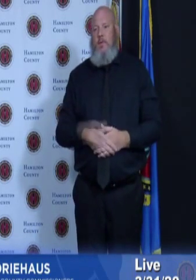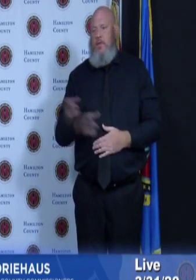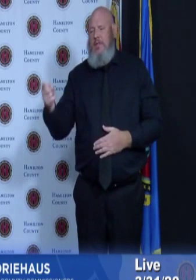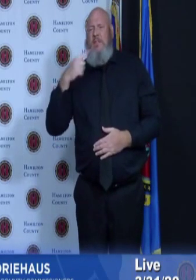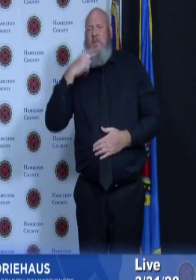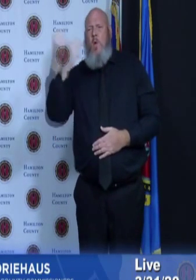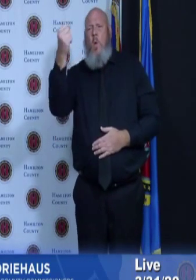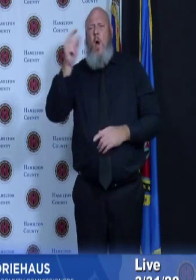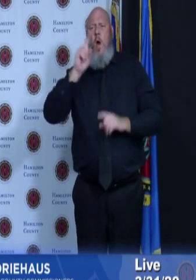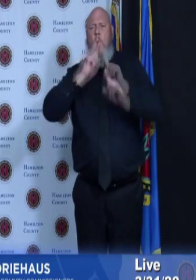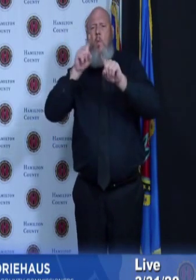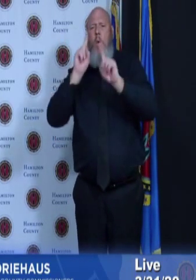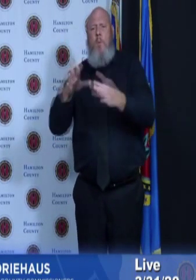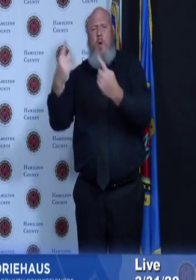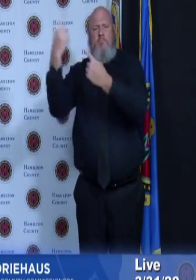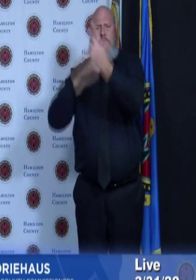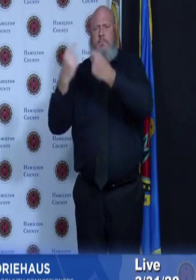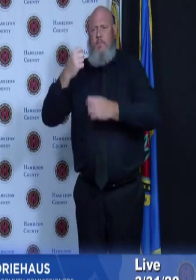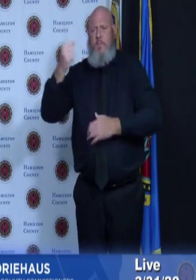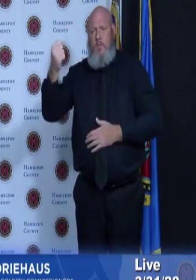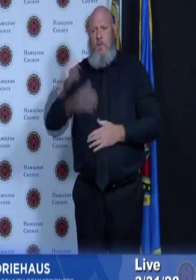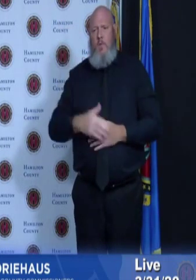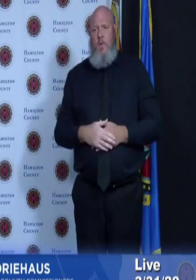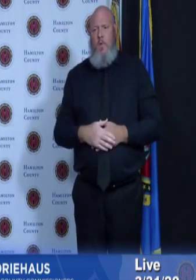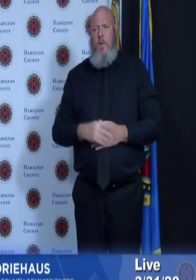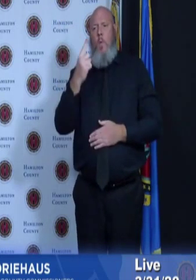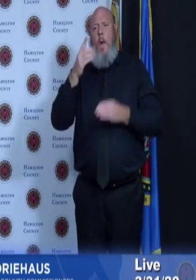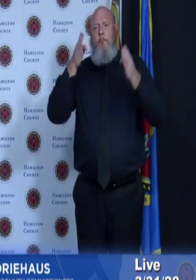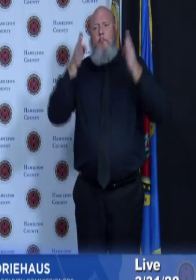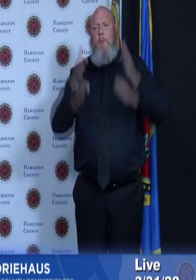of the reporters asked about Kroger specifically and about what Kroger is